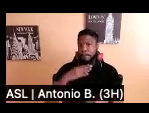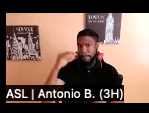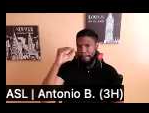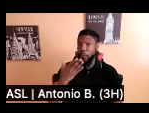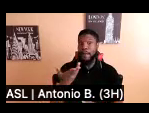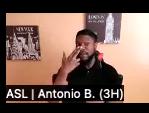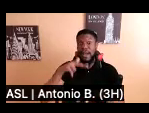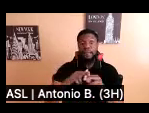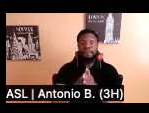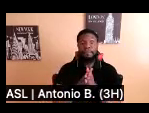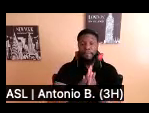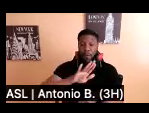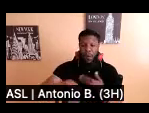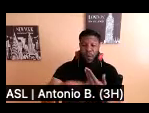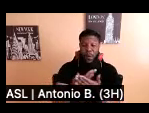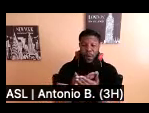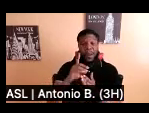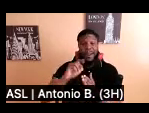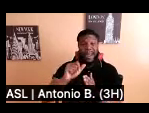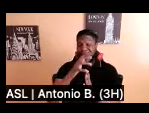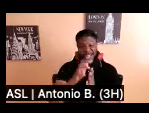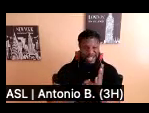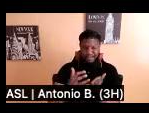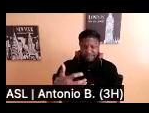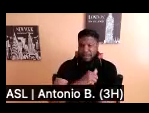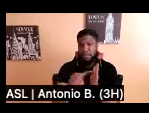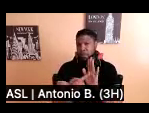did all of the data that I collected reveal? Now please keep in mind, I'm glossing over a